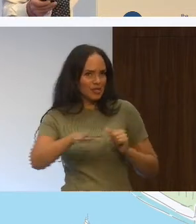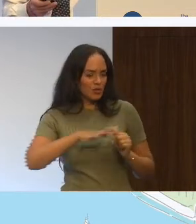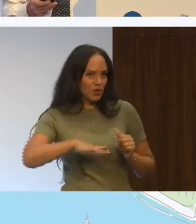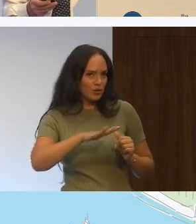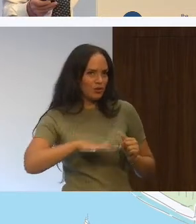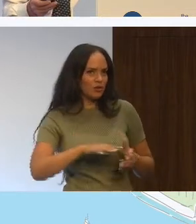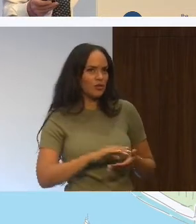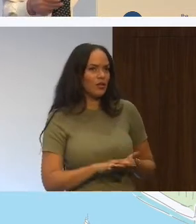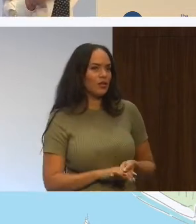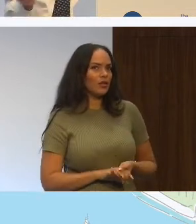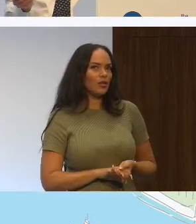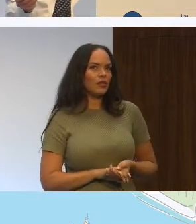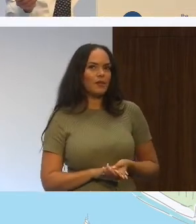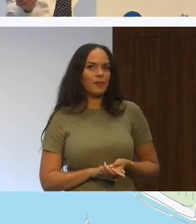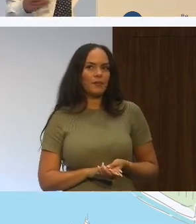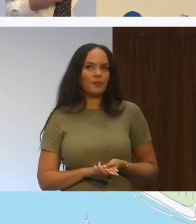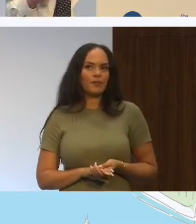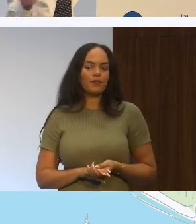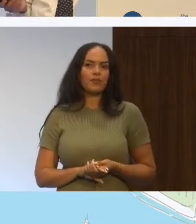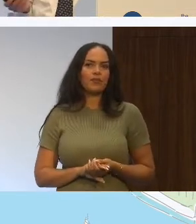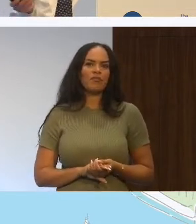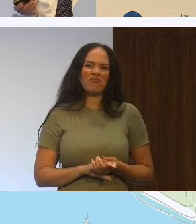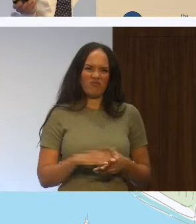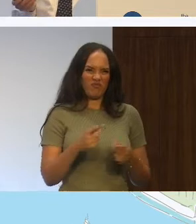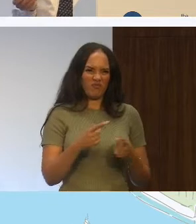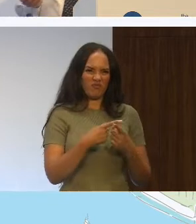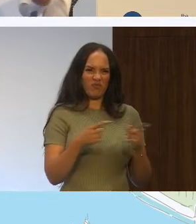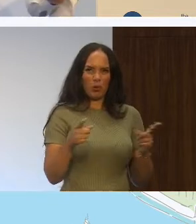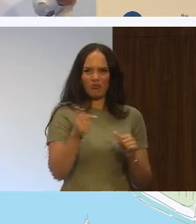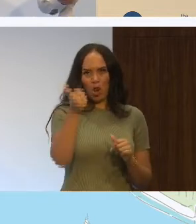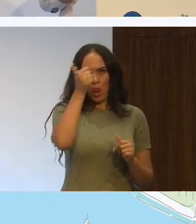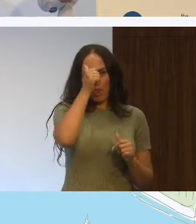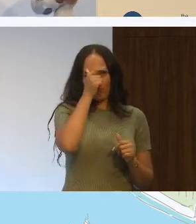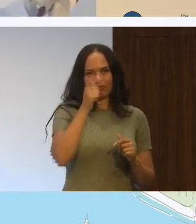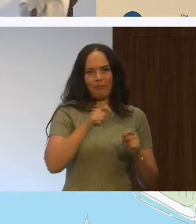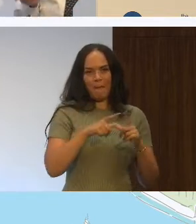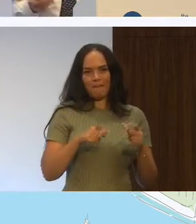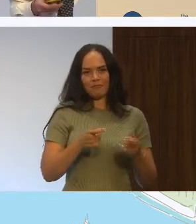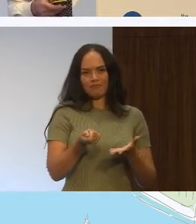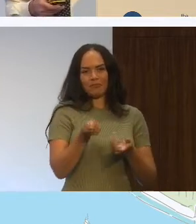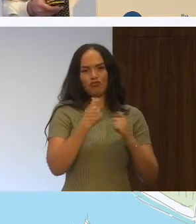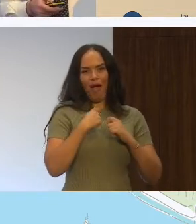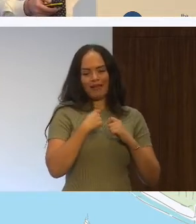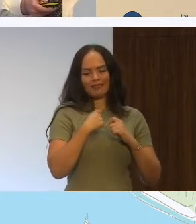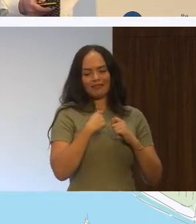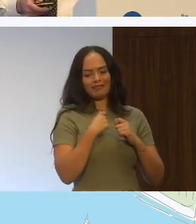And as you probably discovered, most people get prescribed sumatriptan, first of all, because it's the cheapest and most readily available.